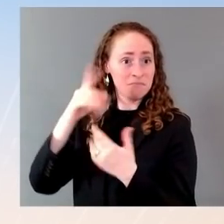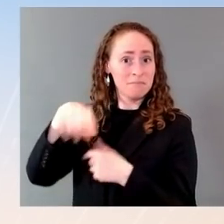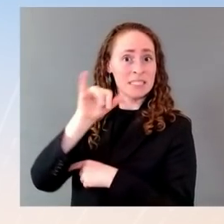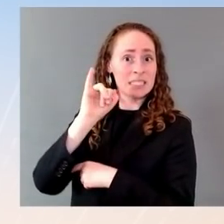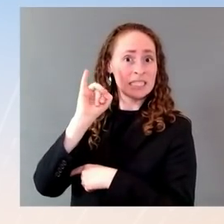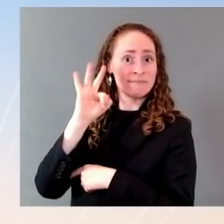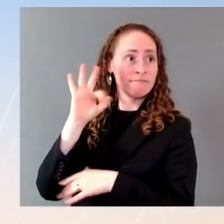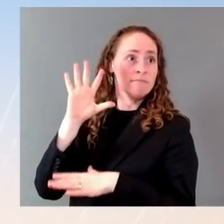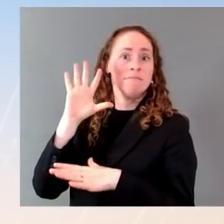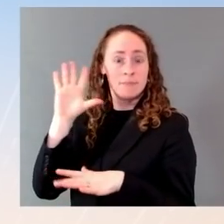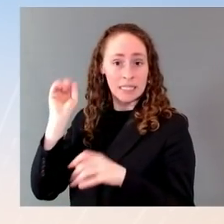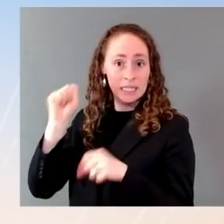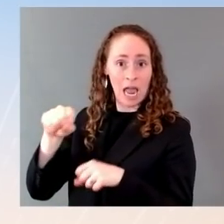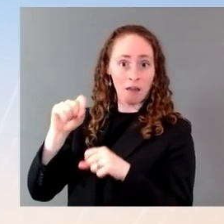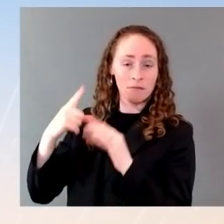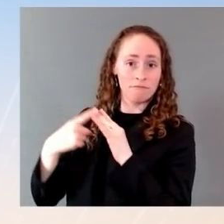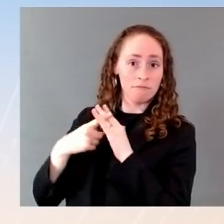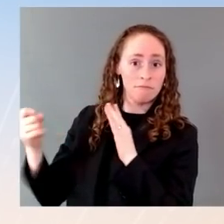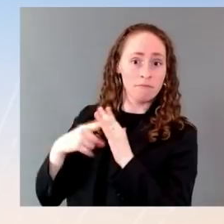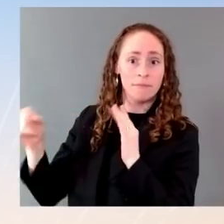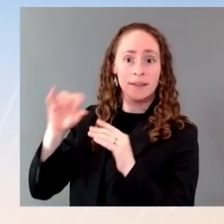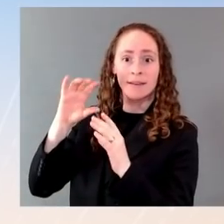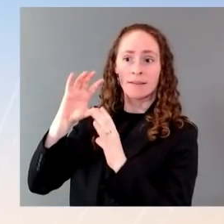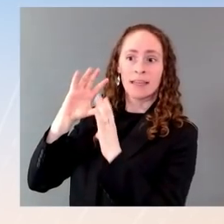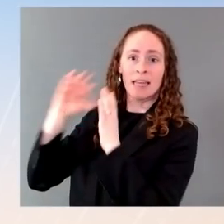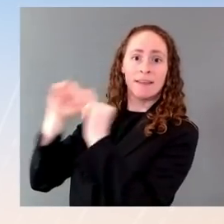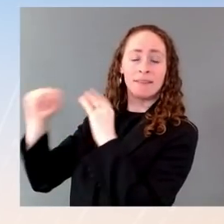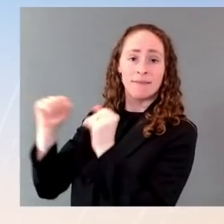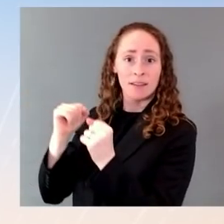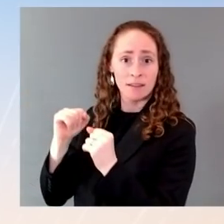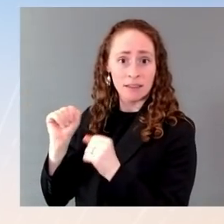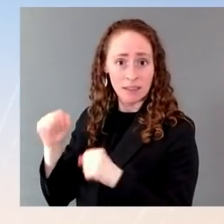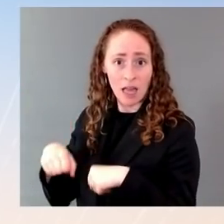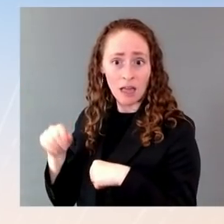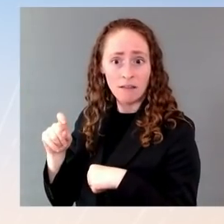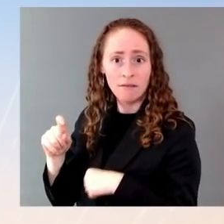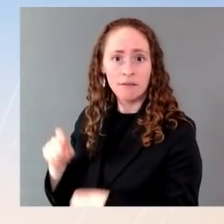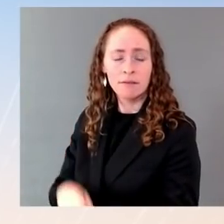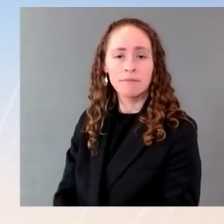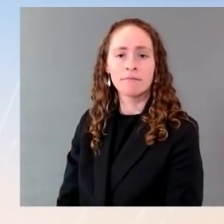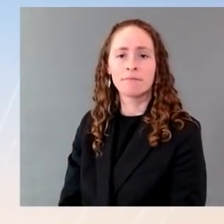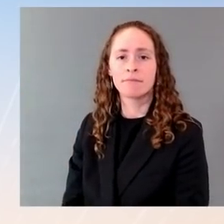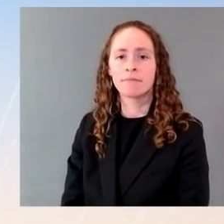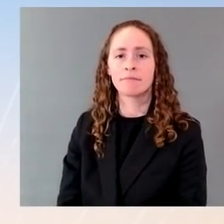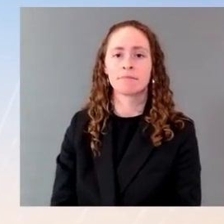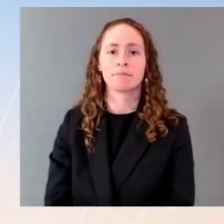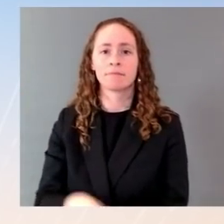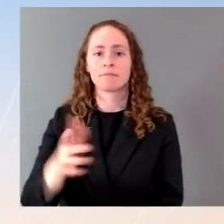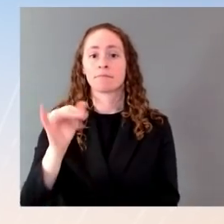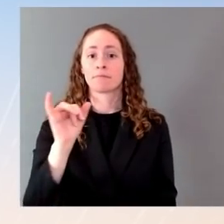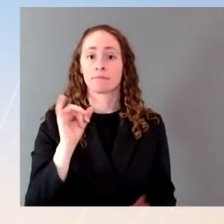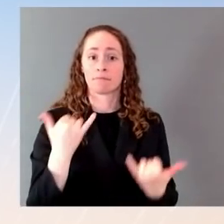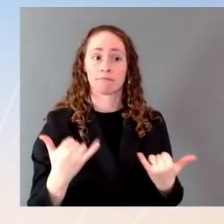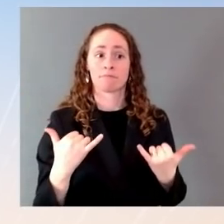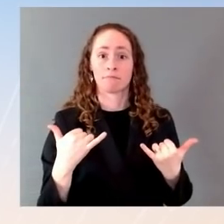in order to keep the U.S. personnel safe. And when a security situation warrants it, the State Department issues travel notices